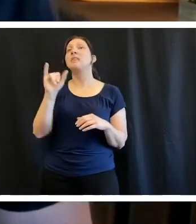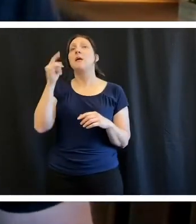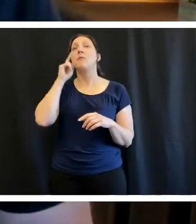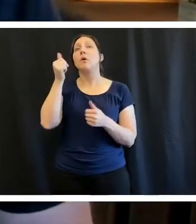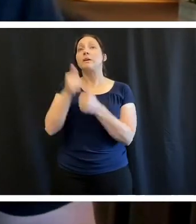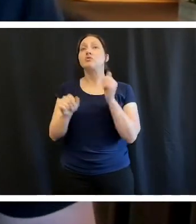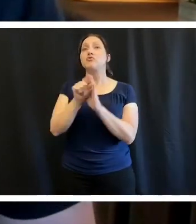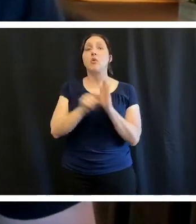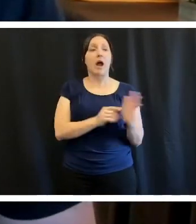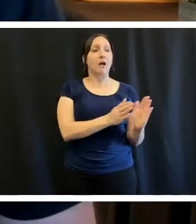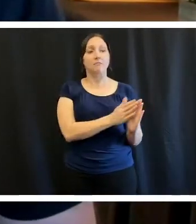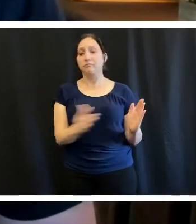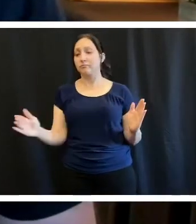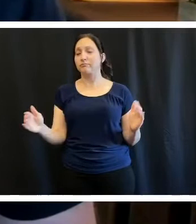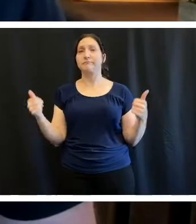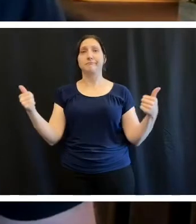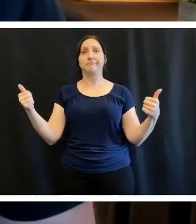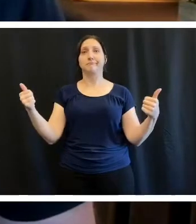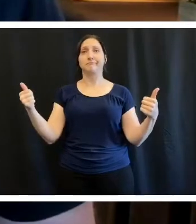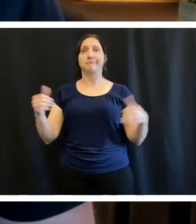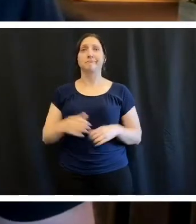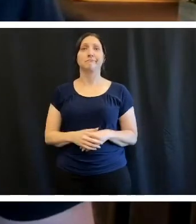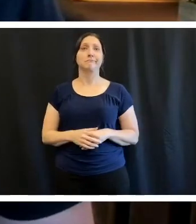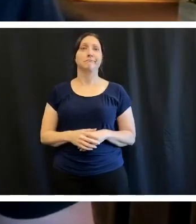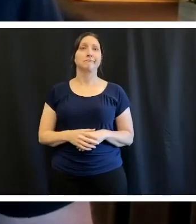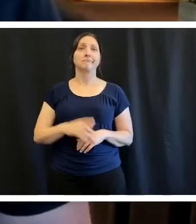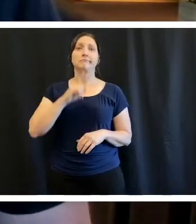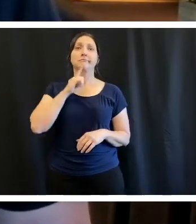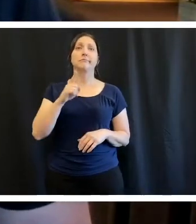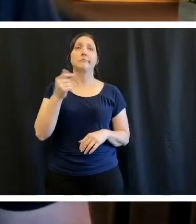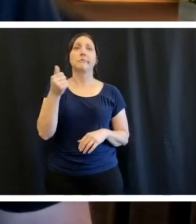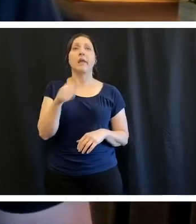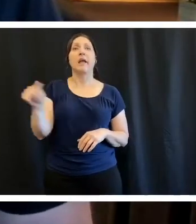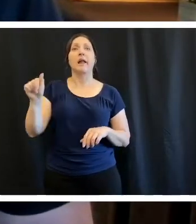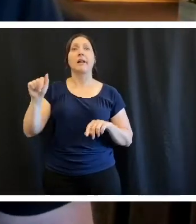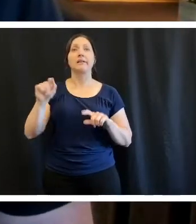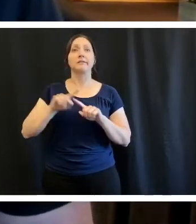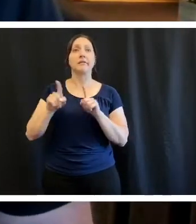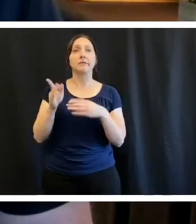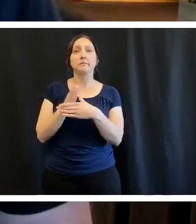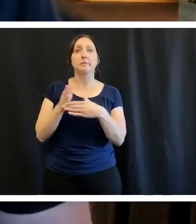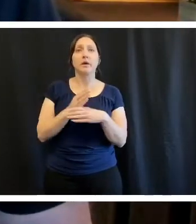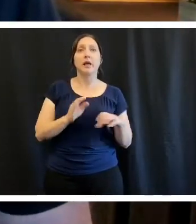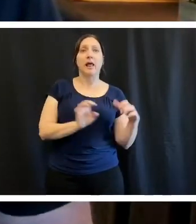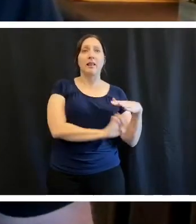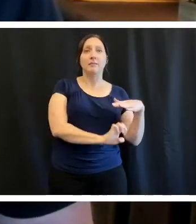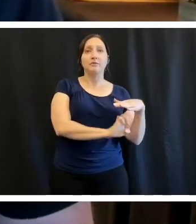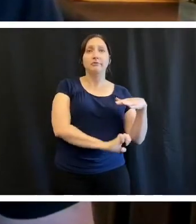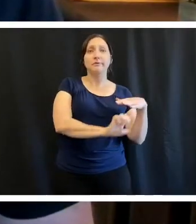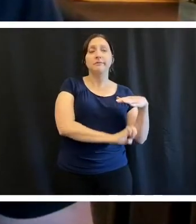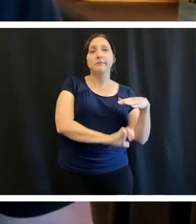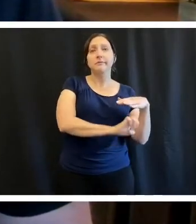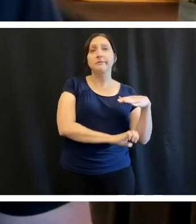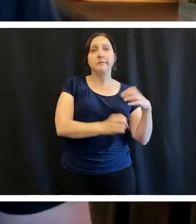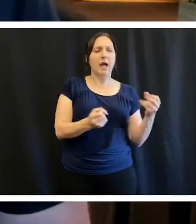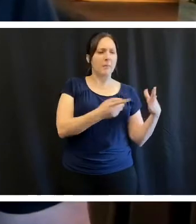There's hardly any difference between elementary students, the number of elementary students that are online and working,